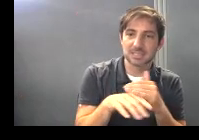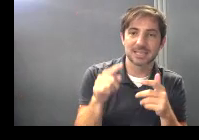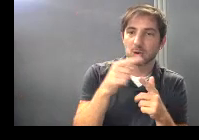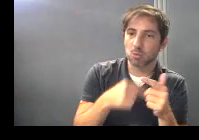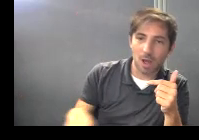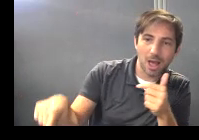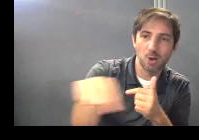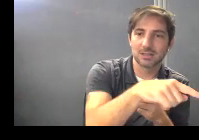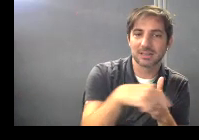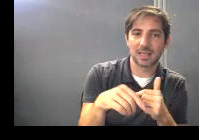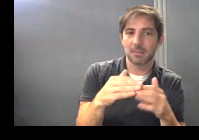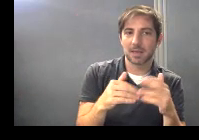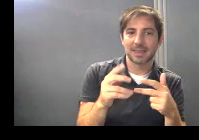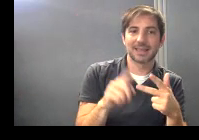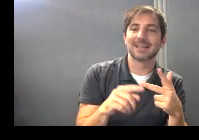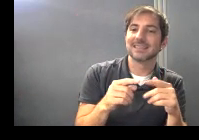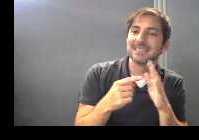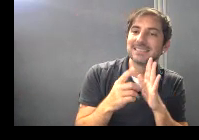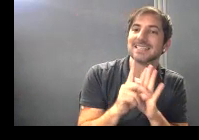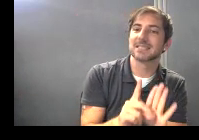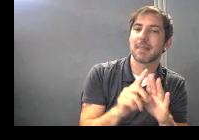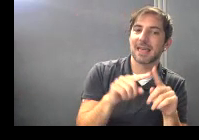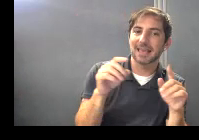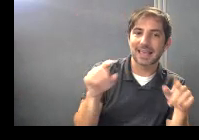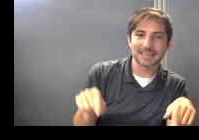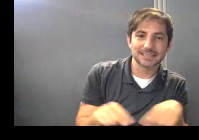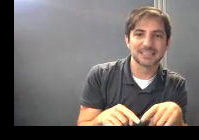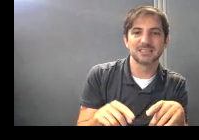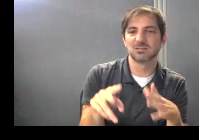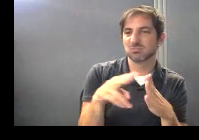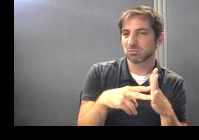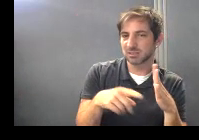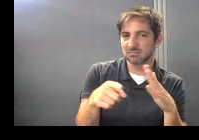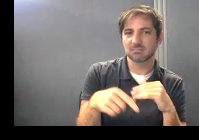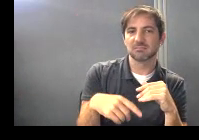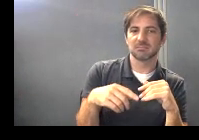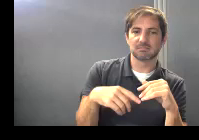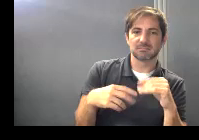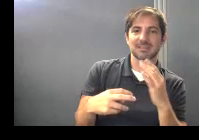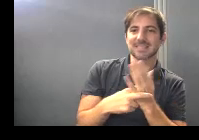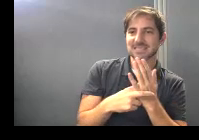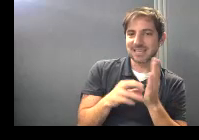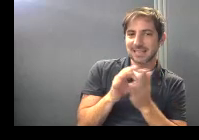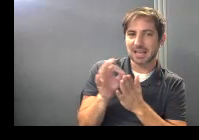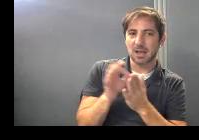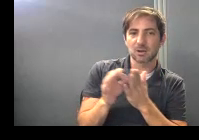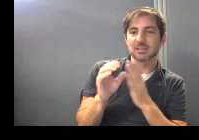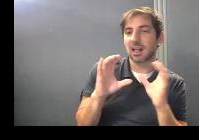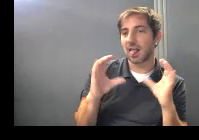DISPLAY CASES, EXHIBIT AREAS, TICKET COUNTERS, CLASSROOMS, STUDIOS AND WORKSPACES, RESTROOMS